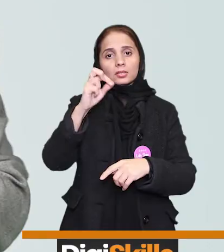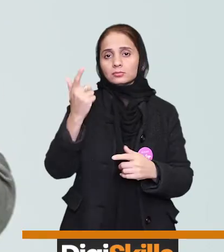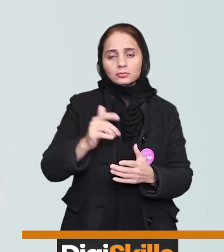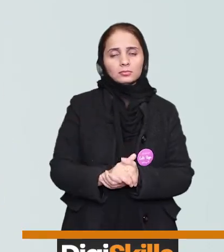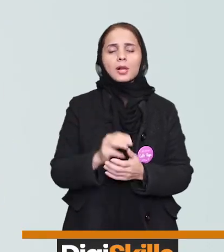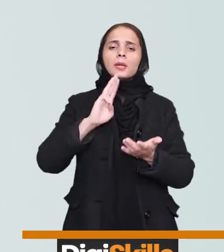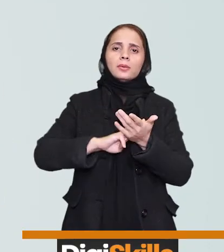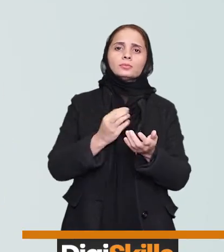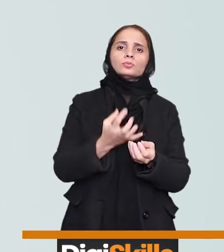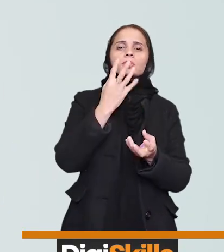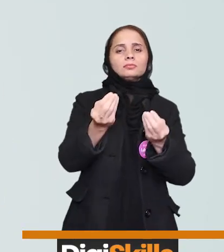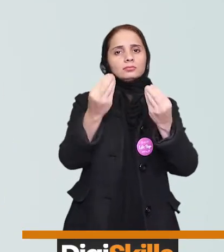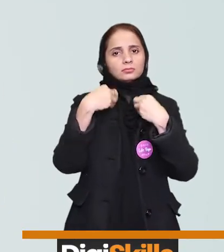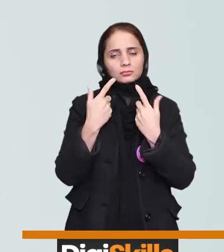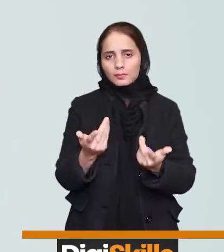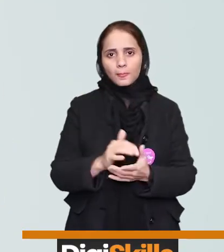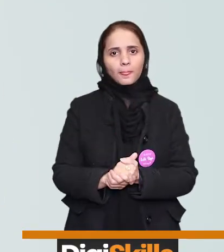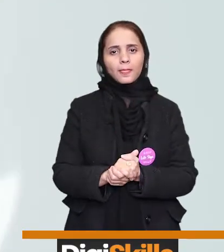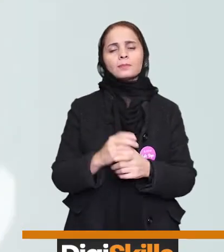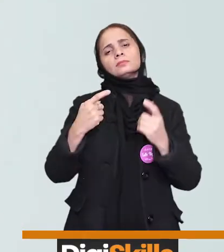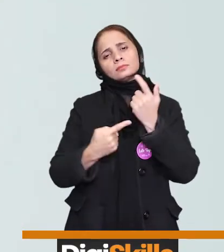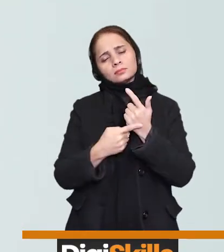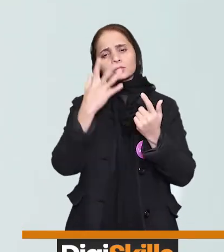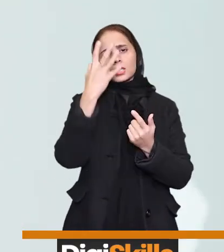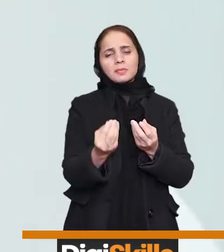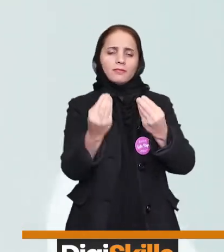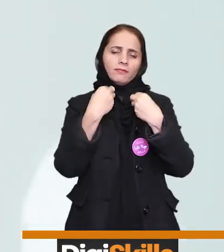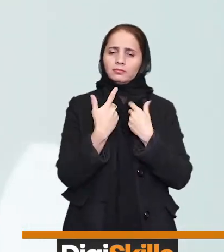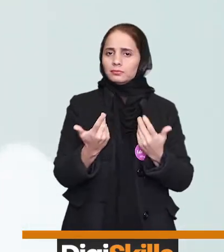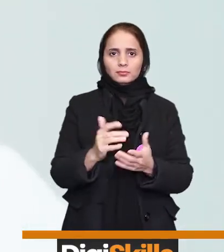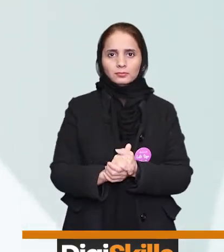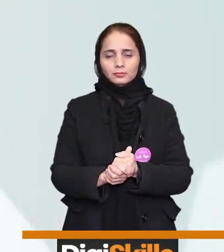On the morning of monday the project is awarded and the client says he needs the project by Tuesday evening.